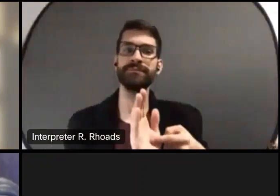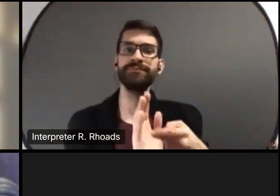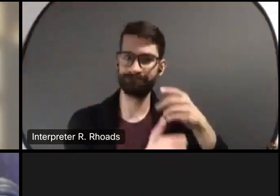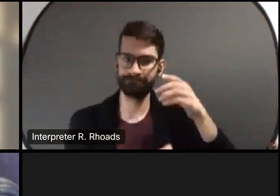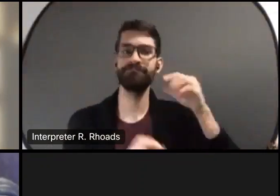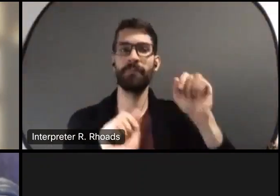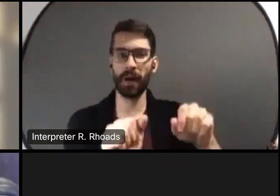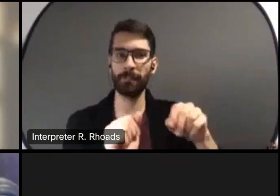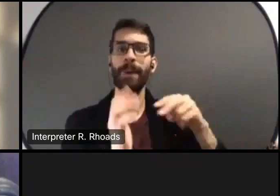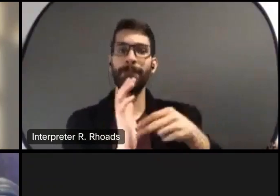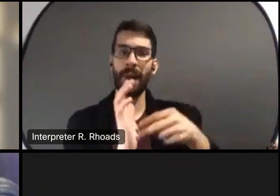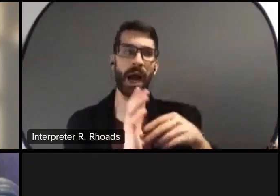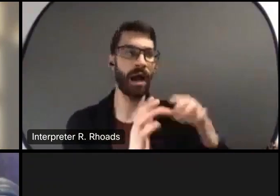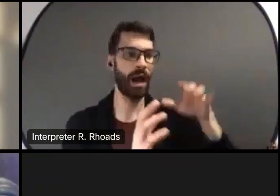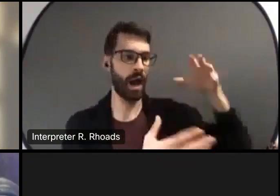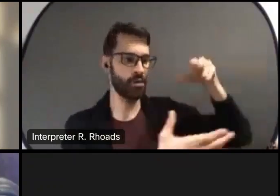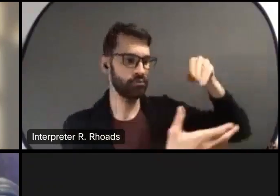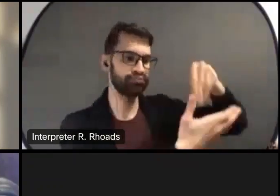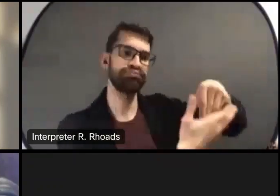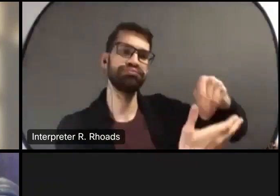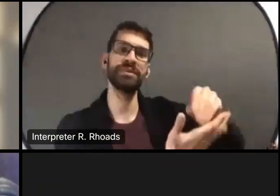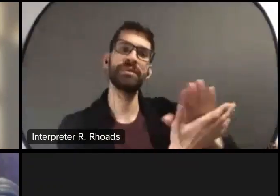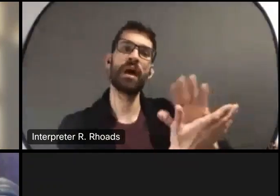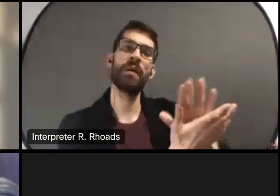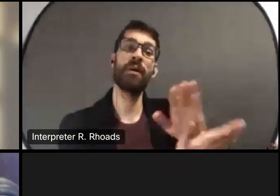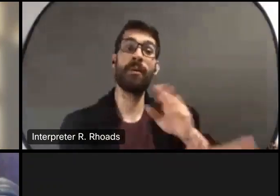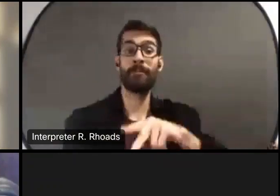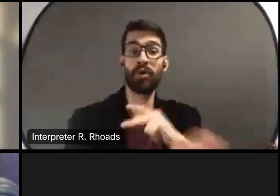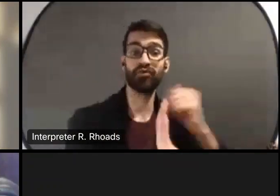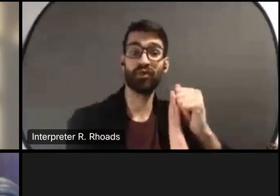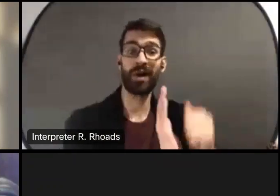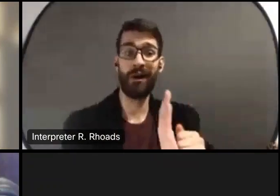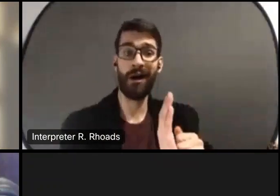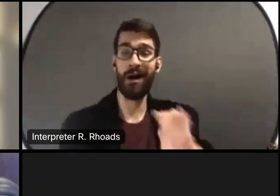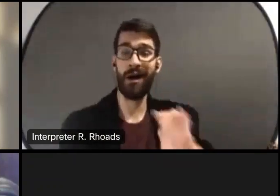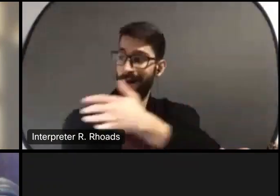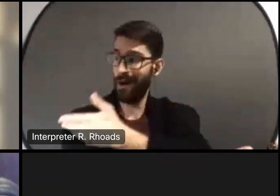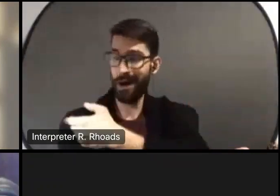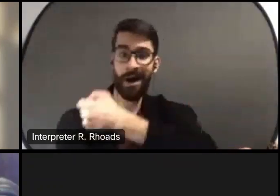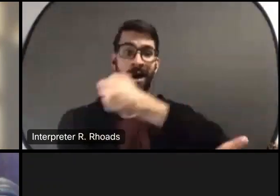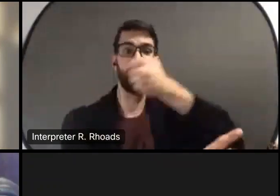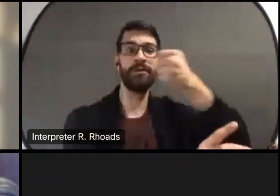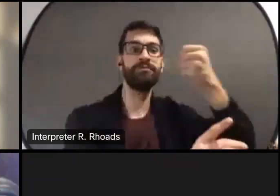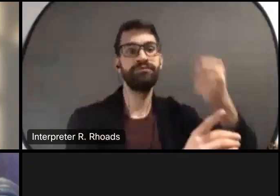documents of relevance out of the personal account and I think it's just a good practice up front